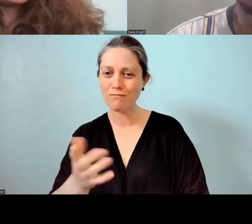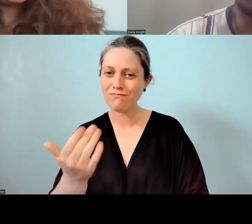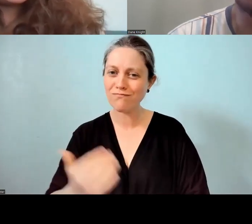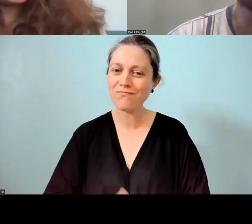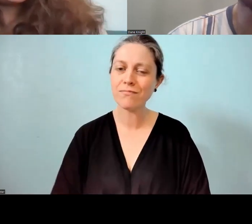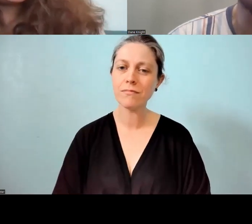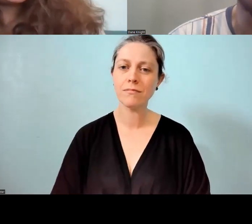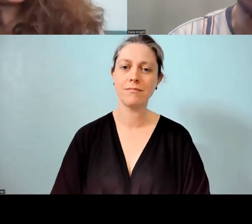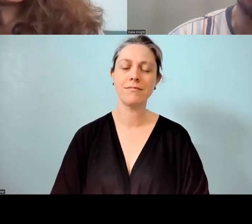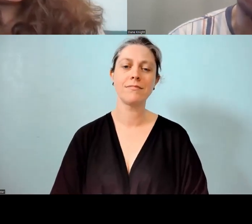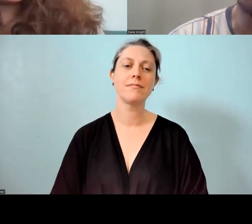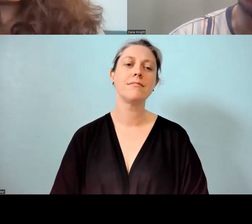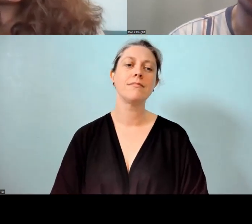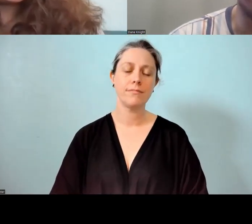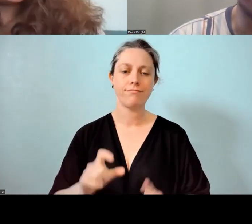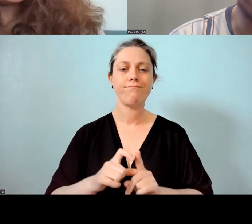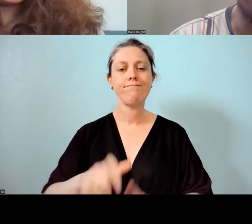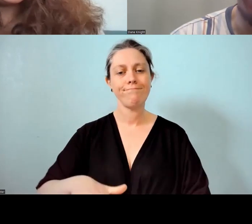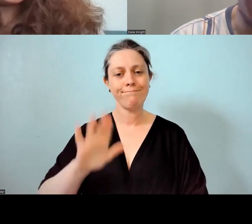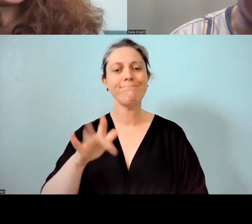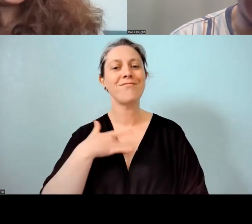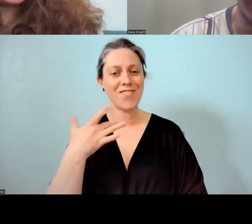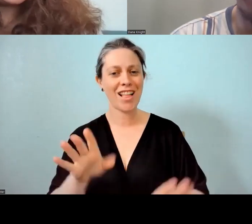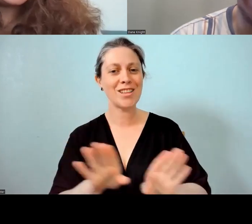I definitely felt that growing up, so I have two sisters.